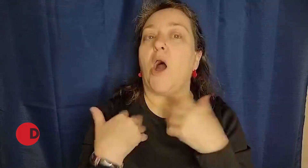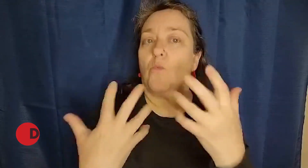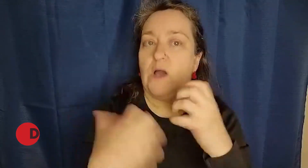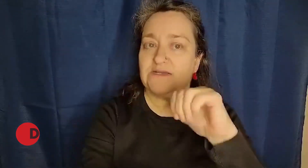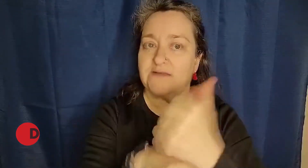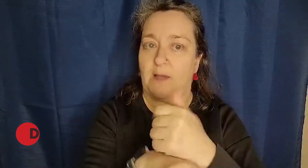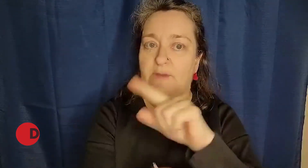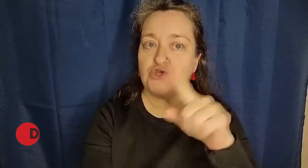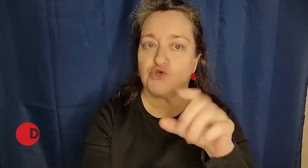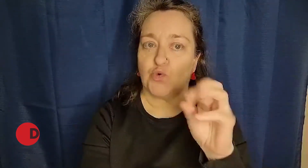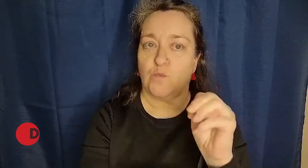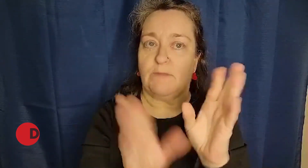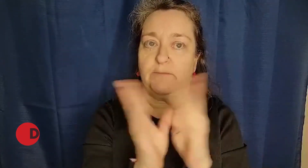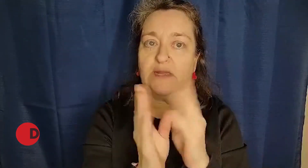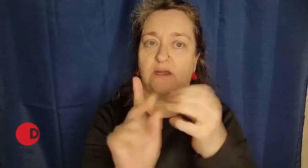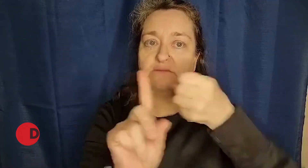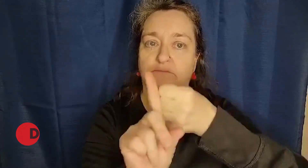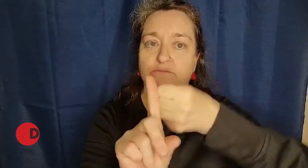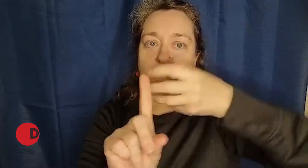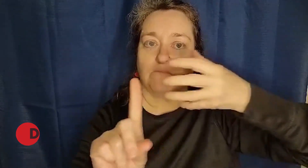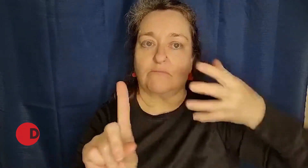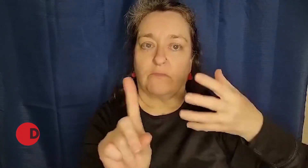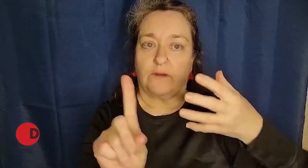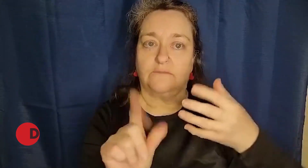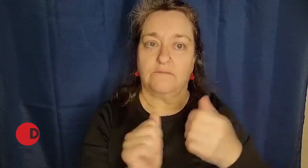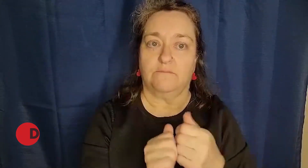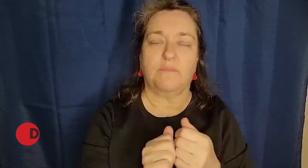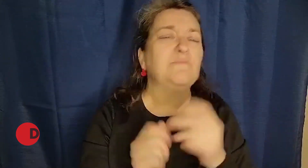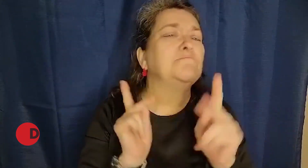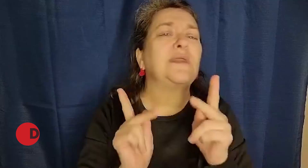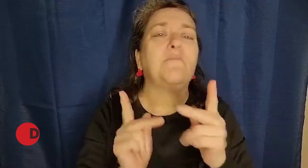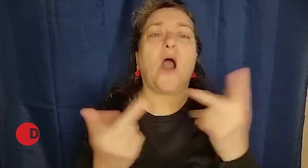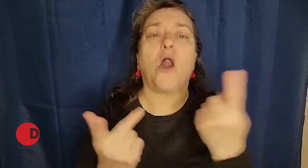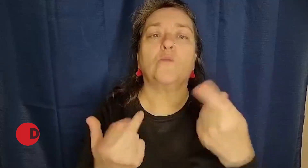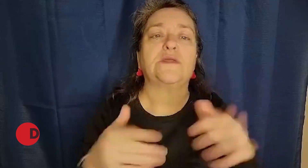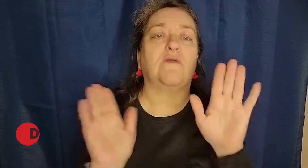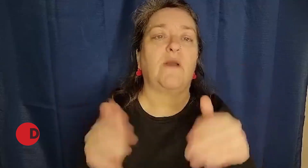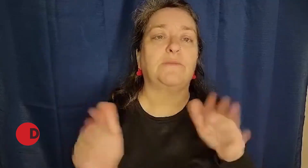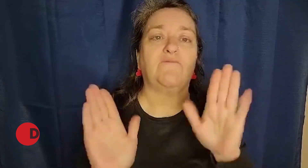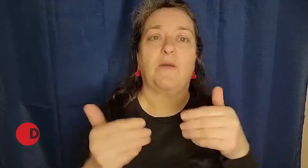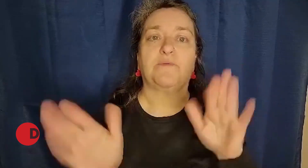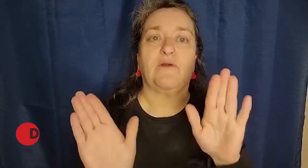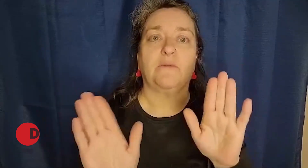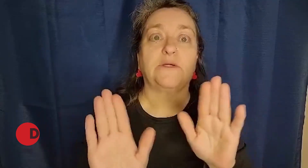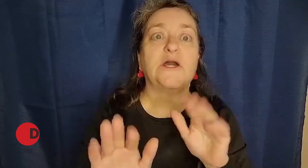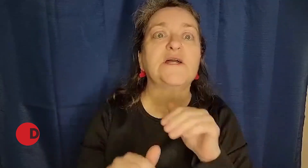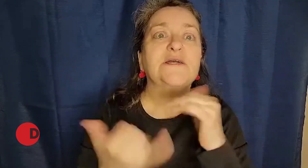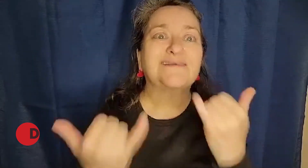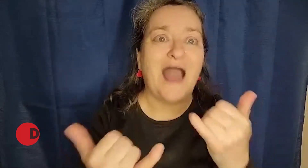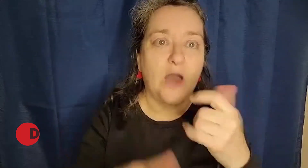I want to set up a Zoom meeting to explain more about this. People always give up, give up, and give up.